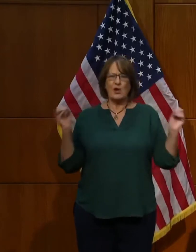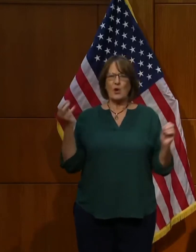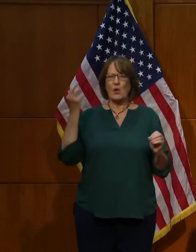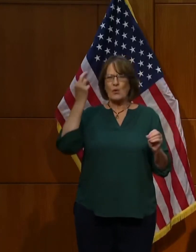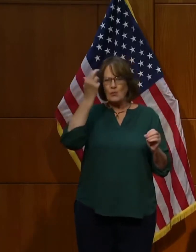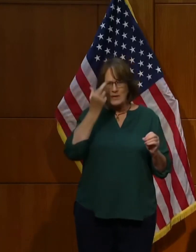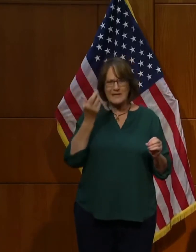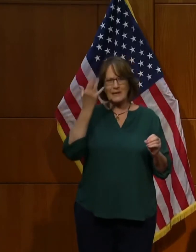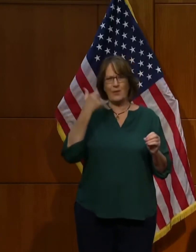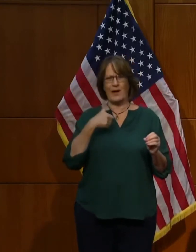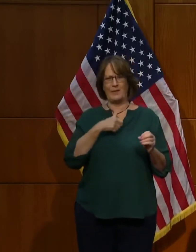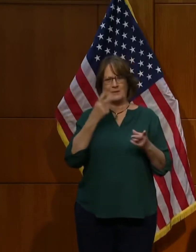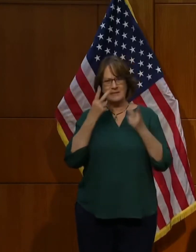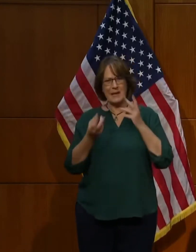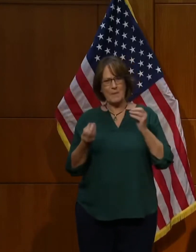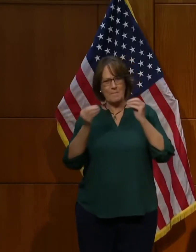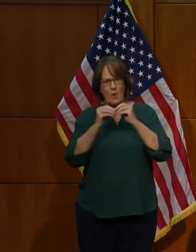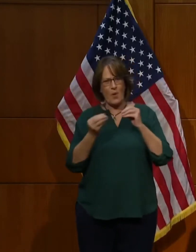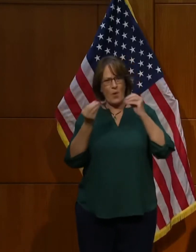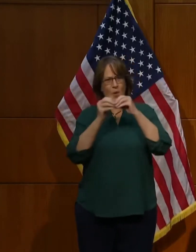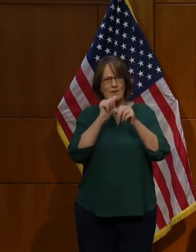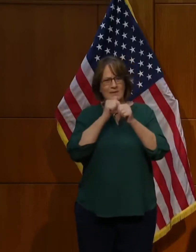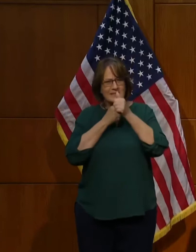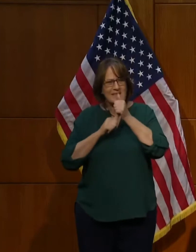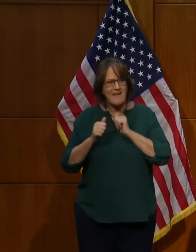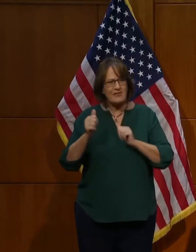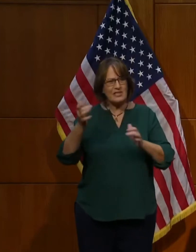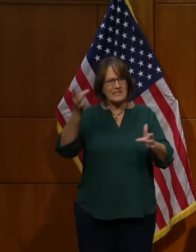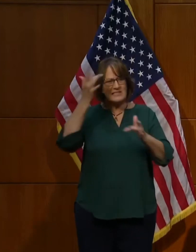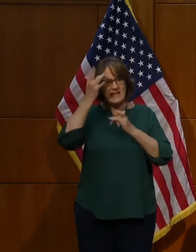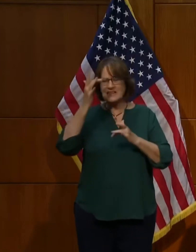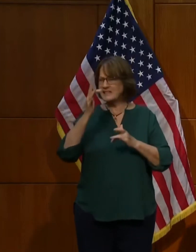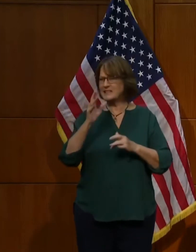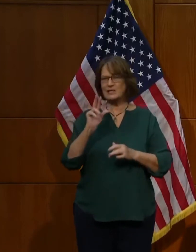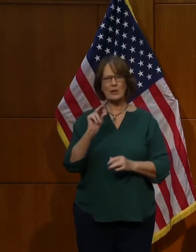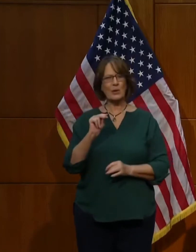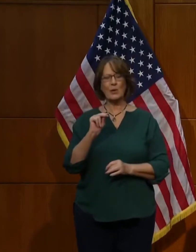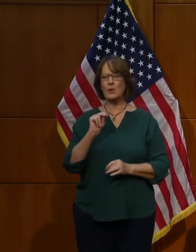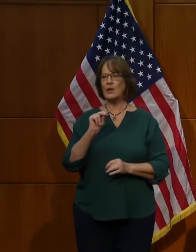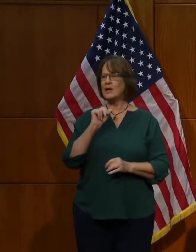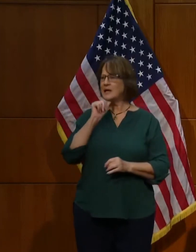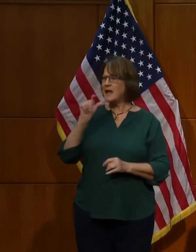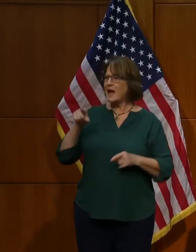see more suffering and sickness. Not when safe. Effective free